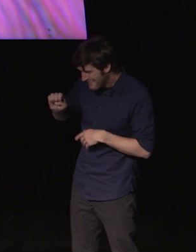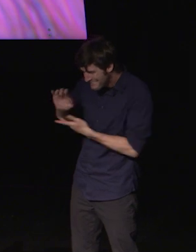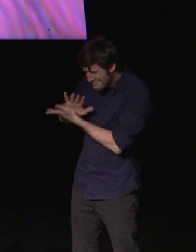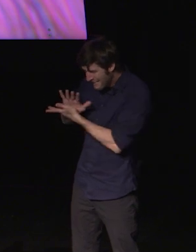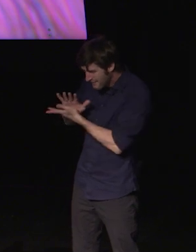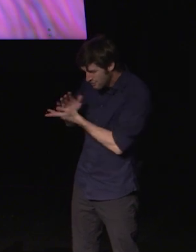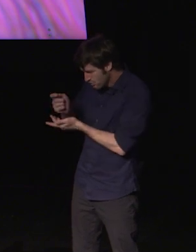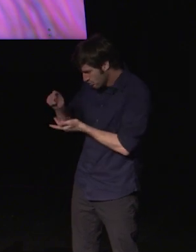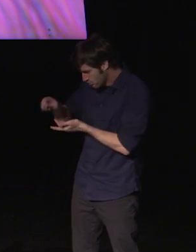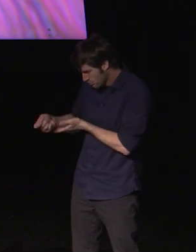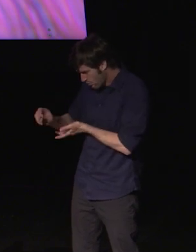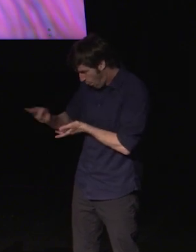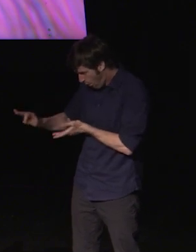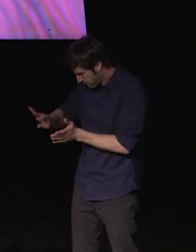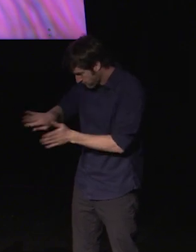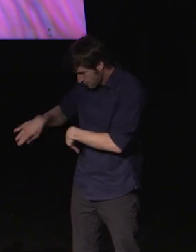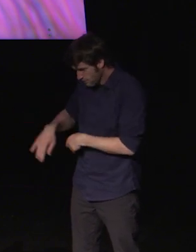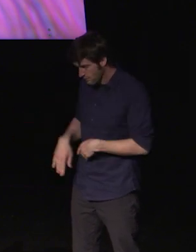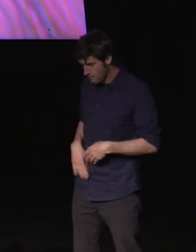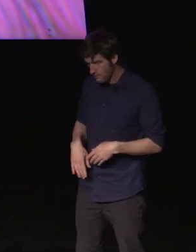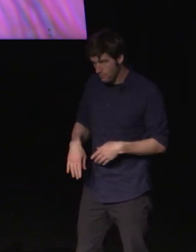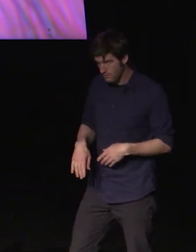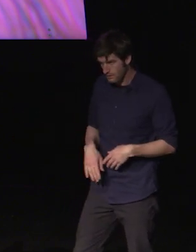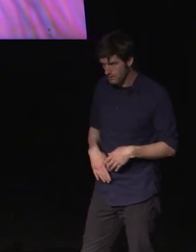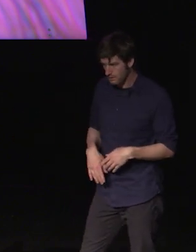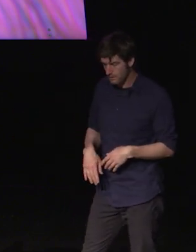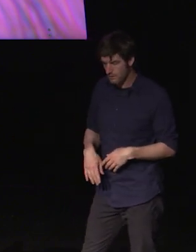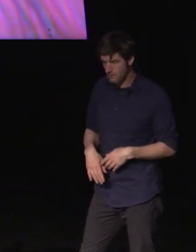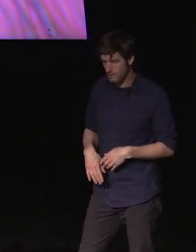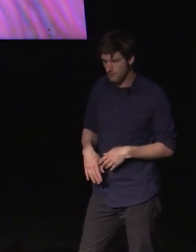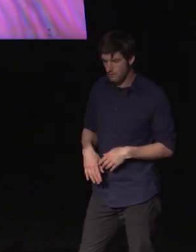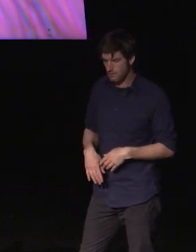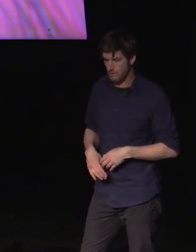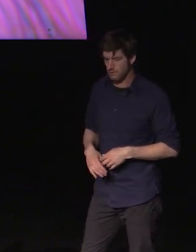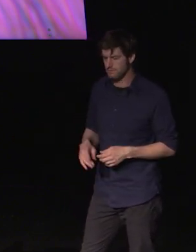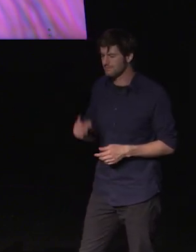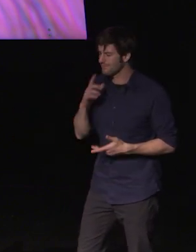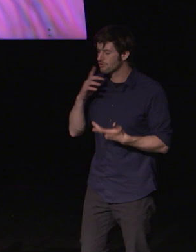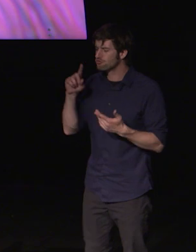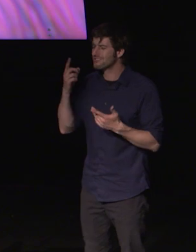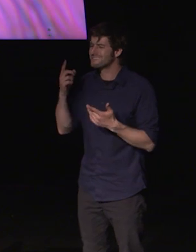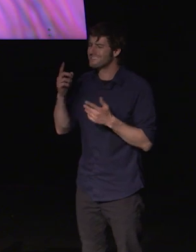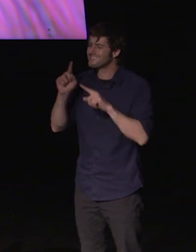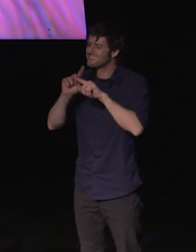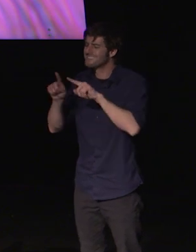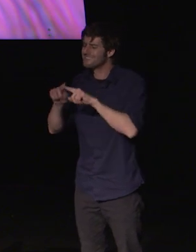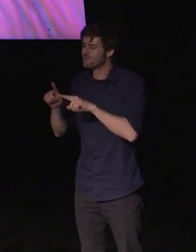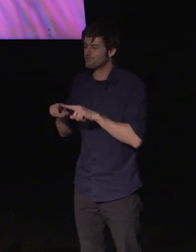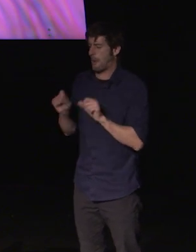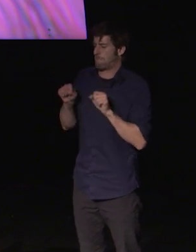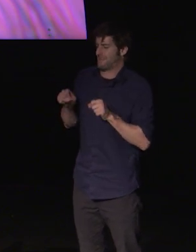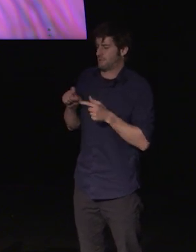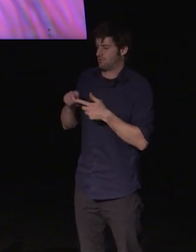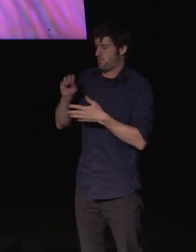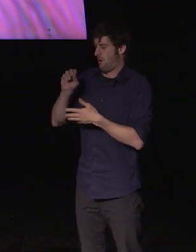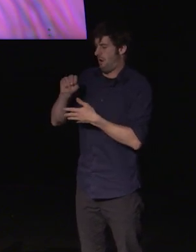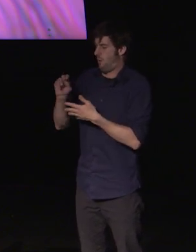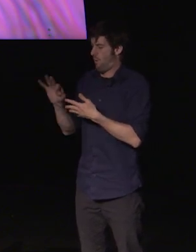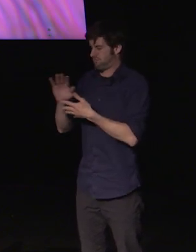and as well as sort of just the... ...the breath of just different kinds of believes over there. But for me what really made it accessible